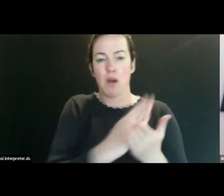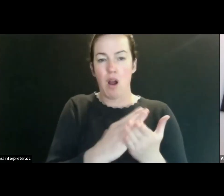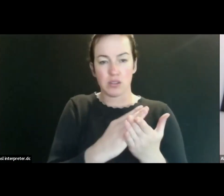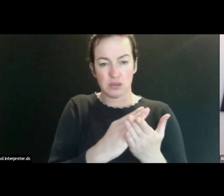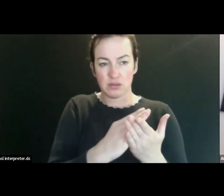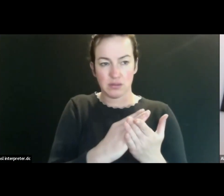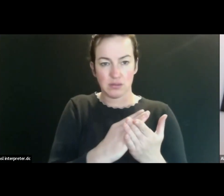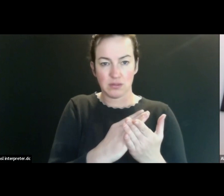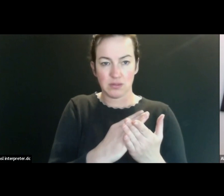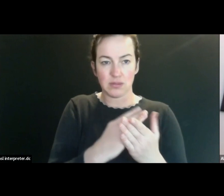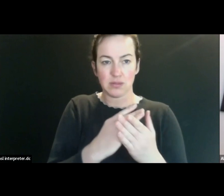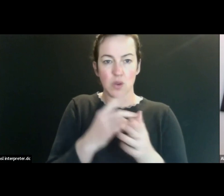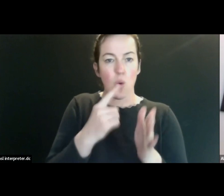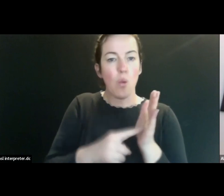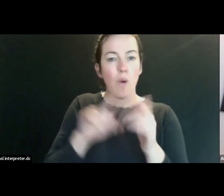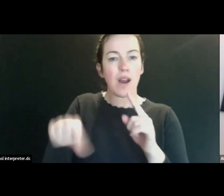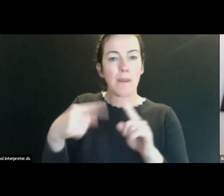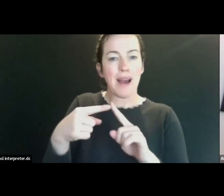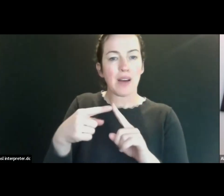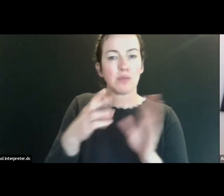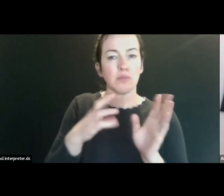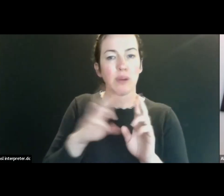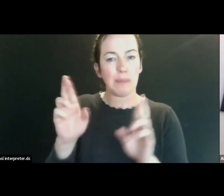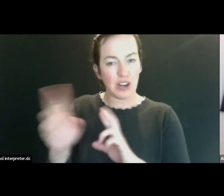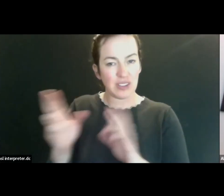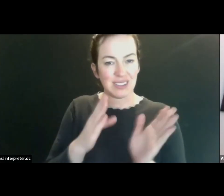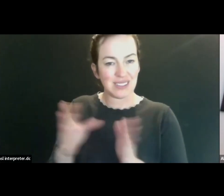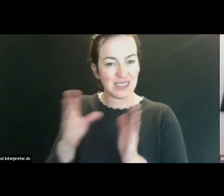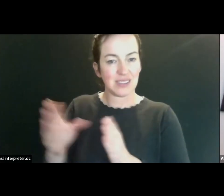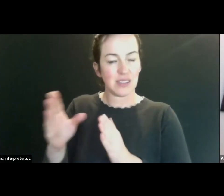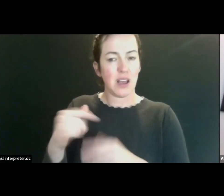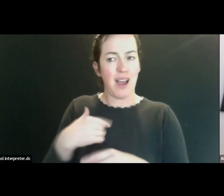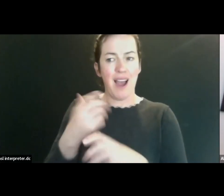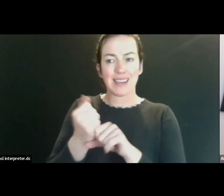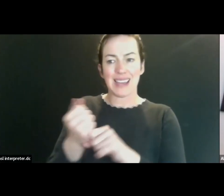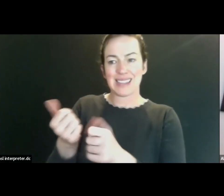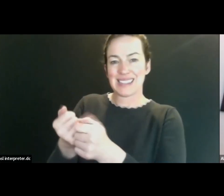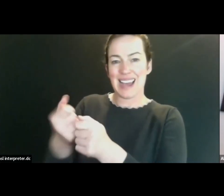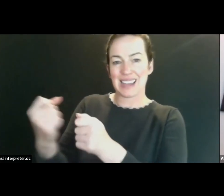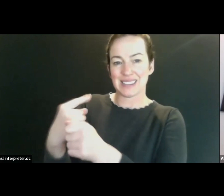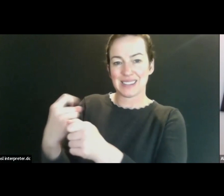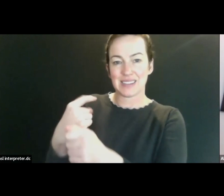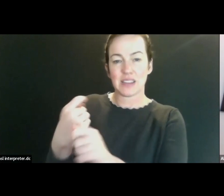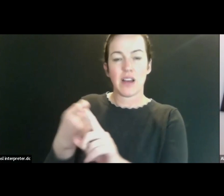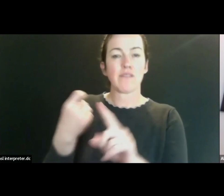What about preparedness? You know, I get text notifications from my local county, saying